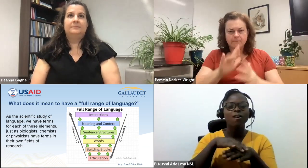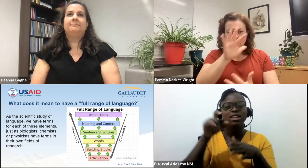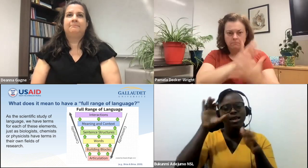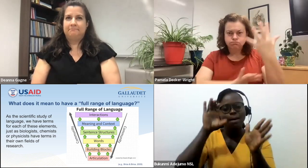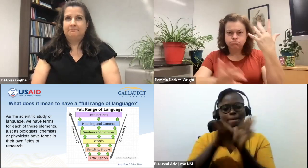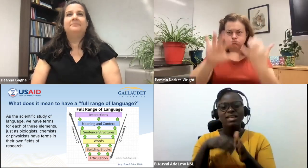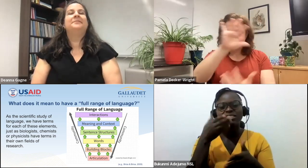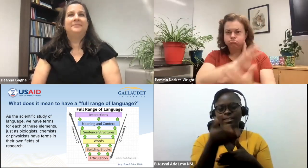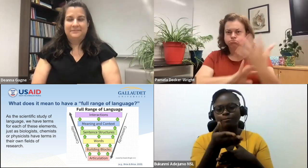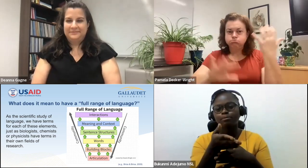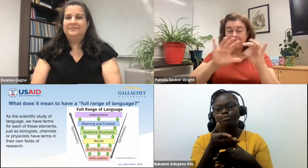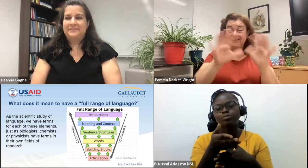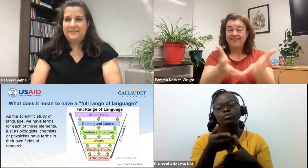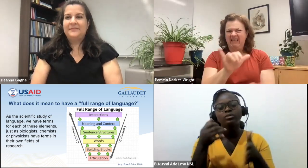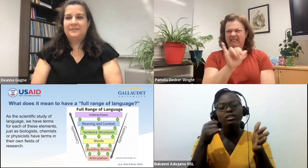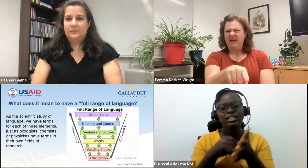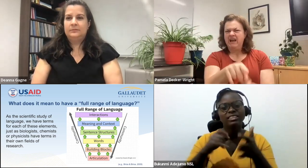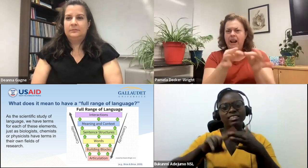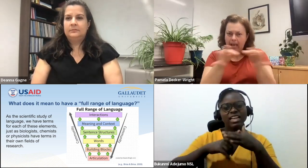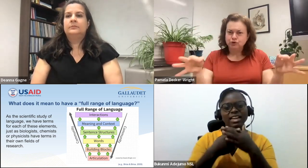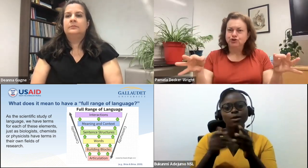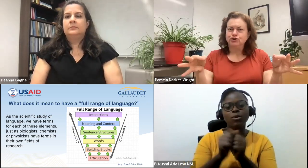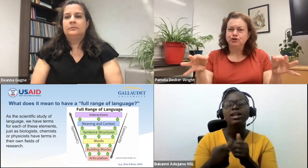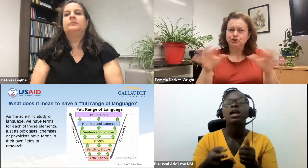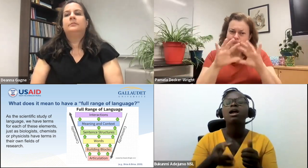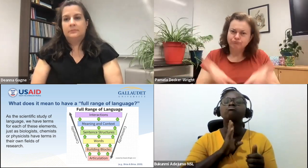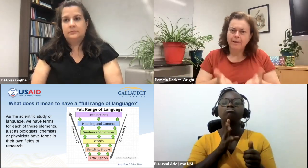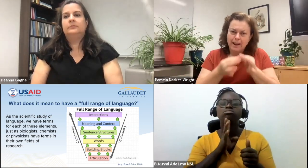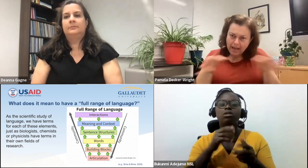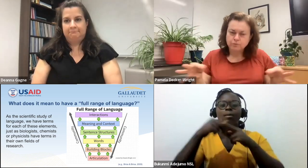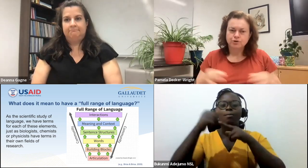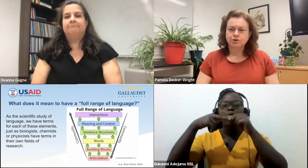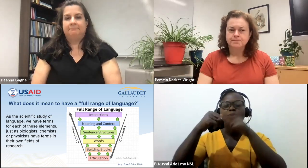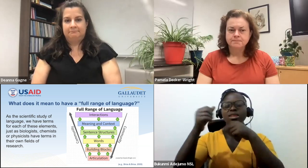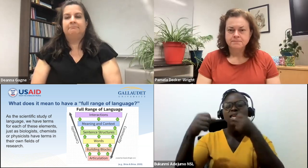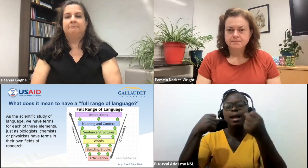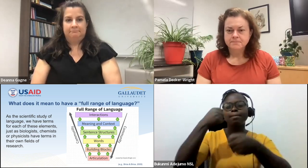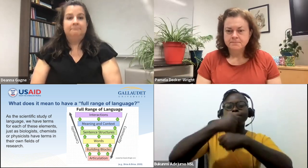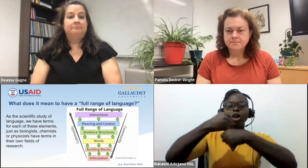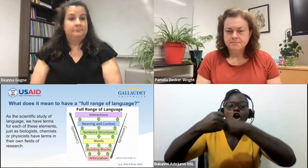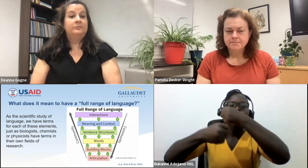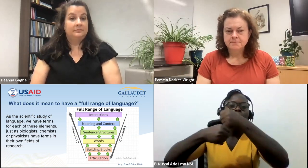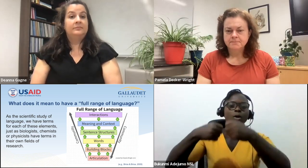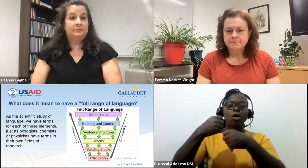it's not as if it's one stage and the next it's all working together. All of this together is what produces language.